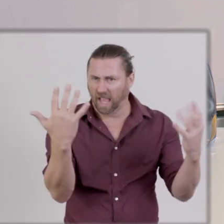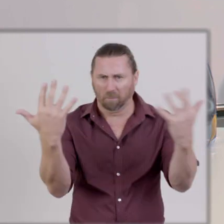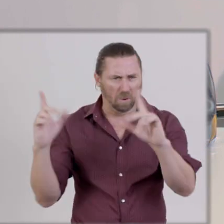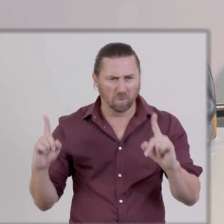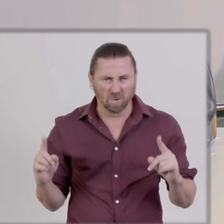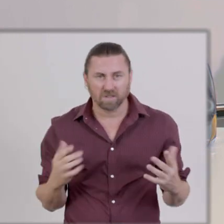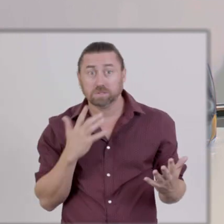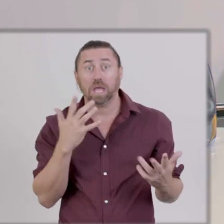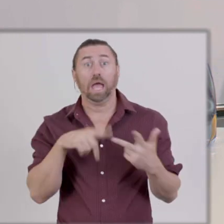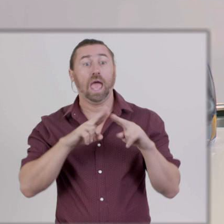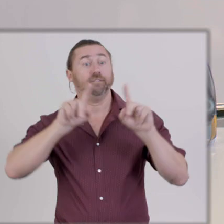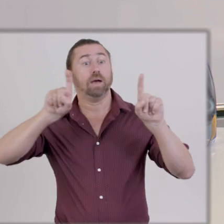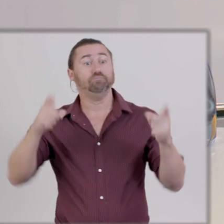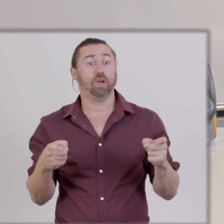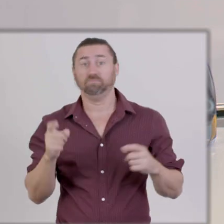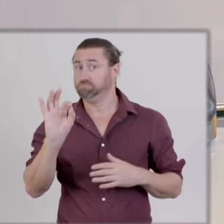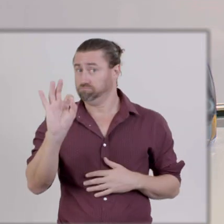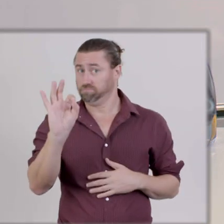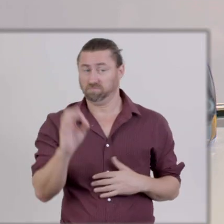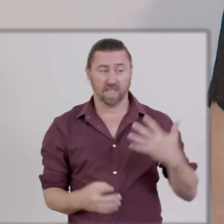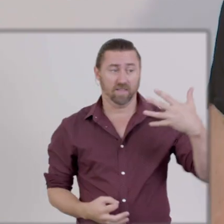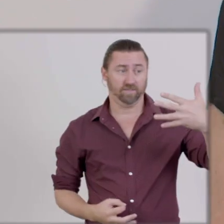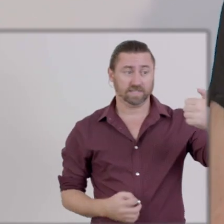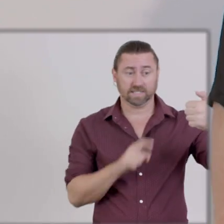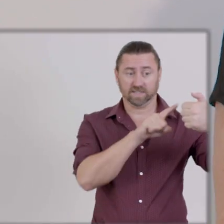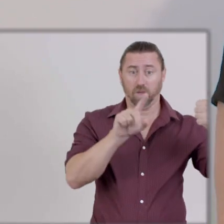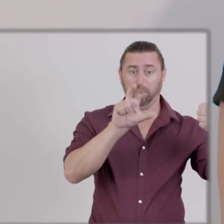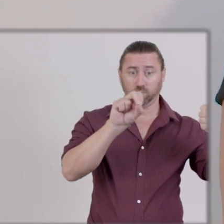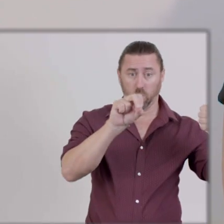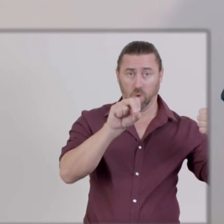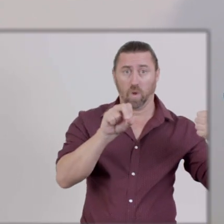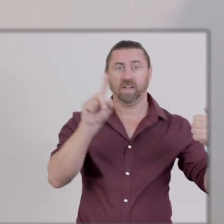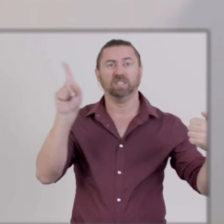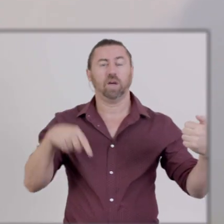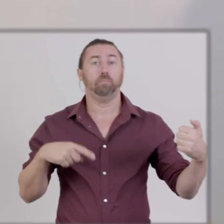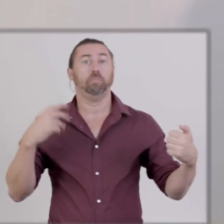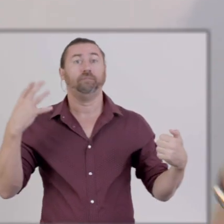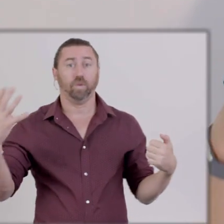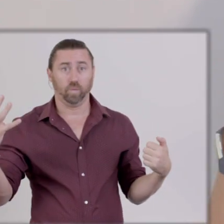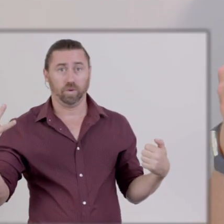Without the use of brackets, the expression is 56 subtract 12 divided by 4.